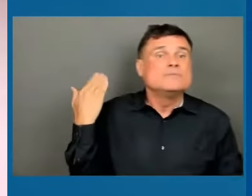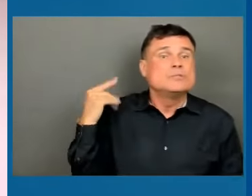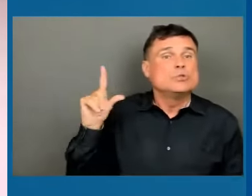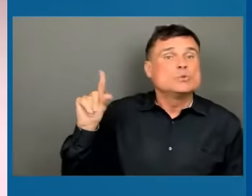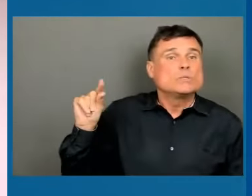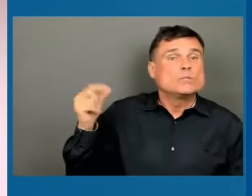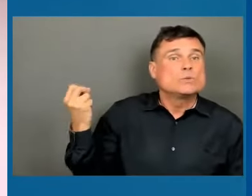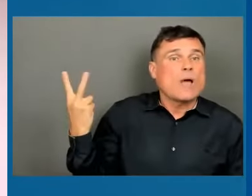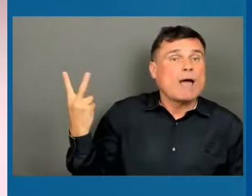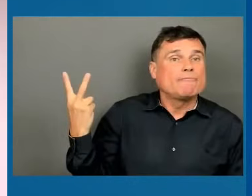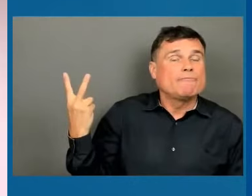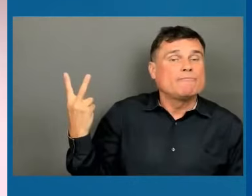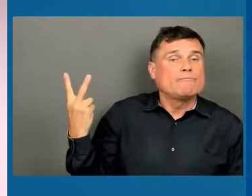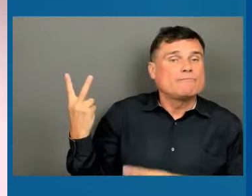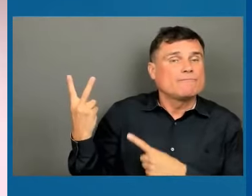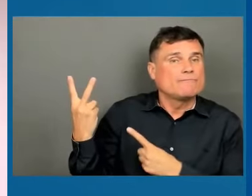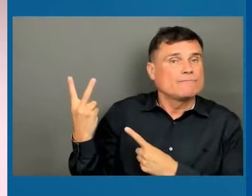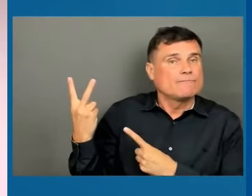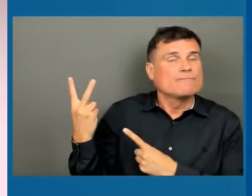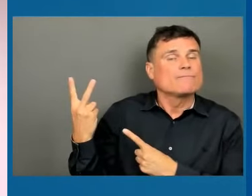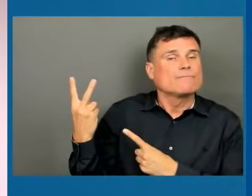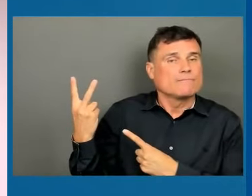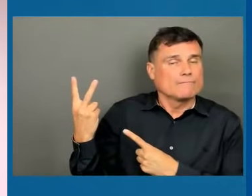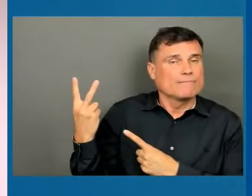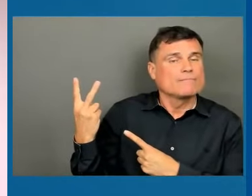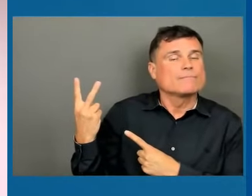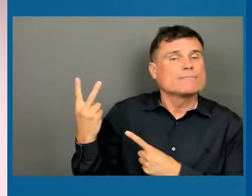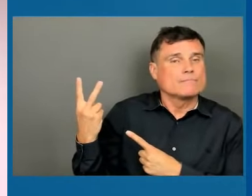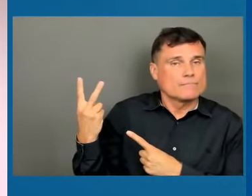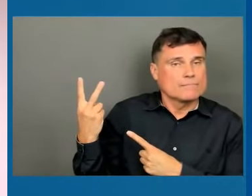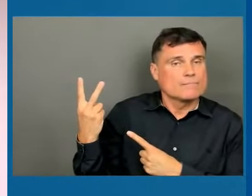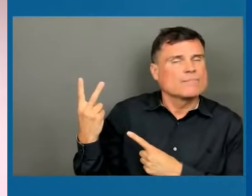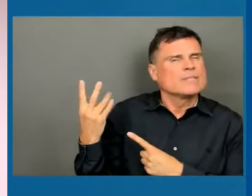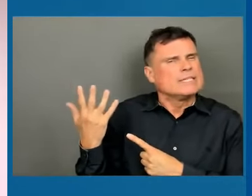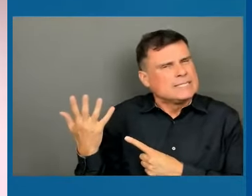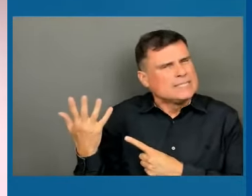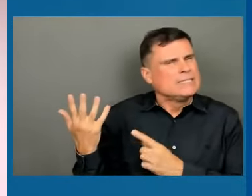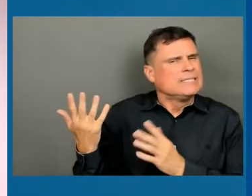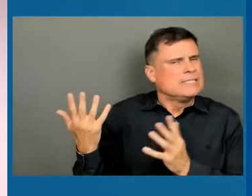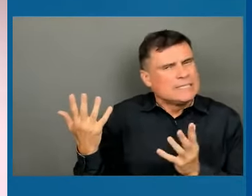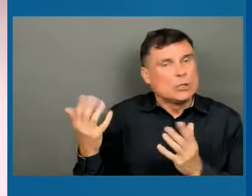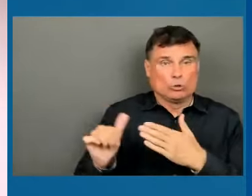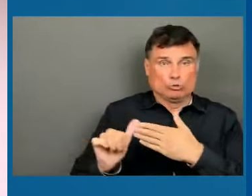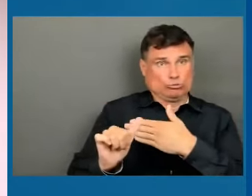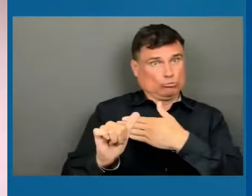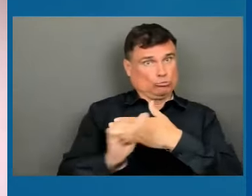extremely high snow pack. So the risk from profile coming into this season I would say is